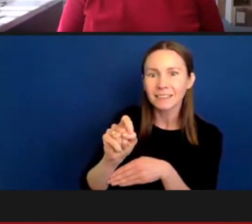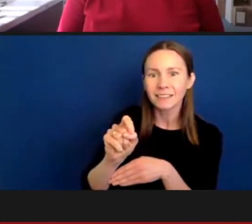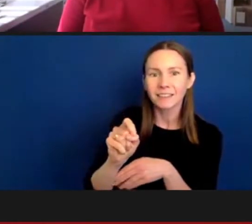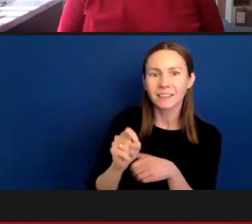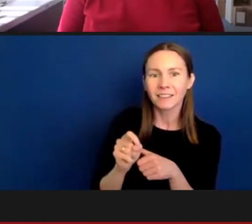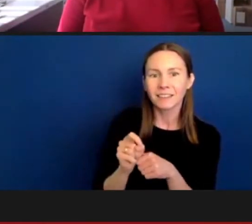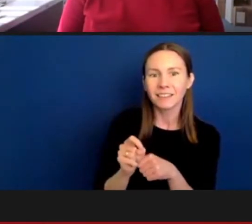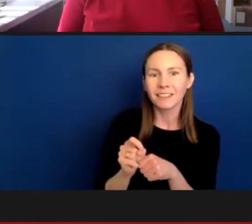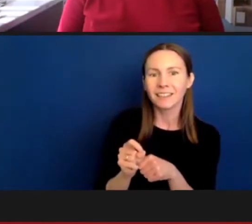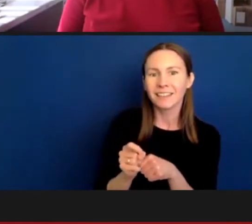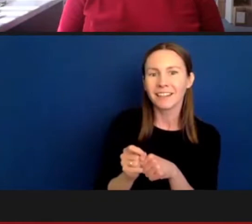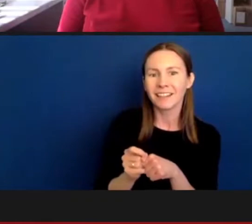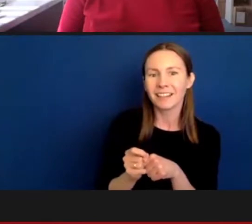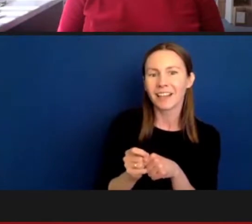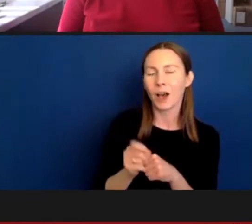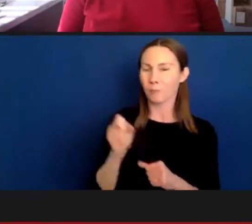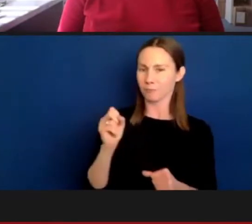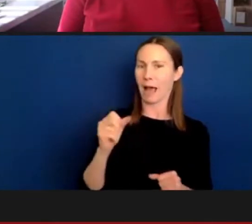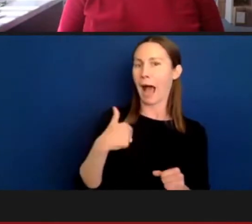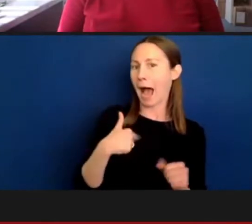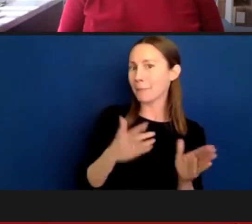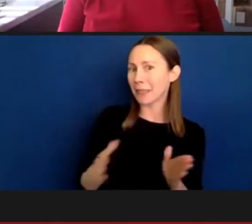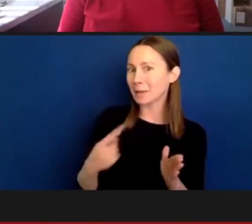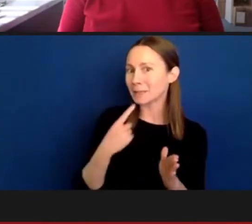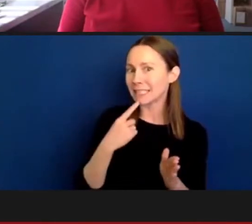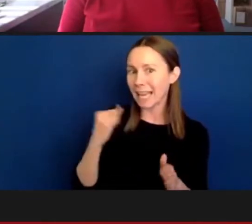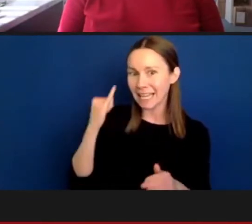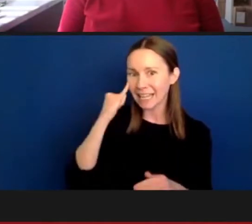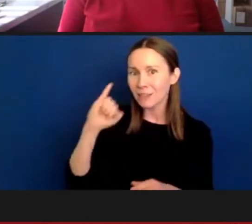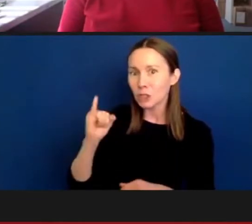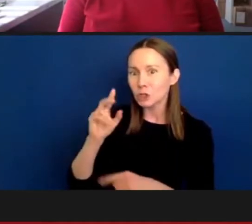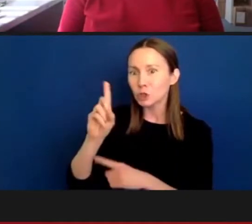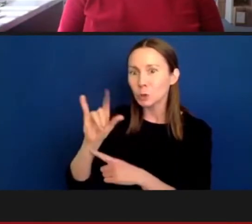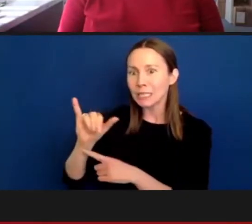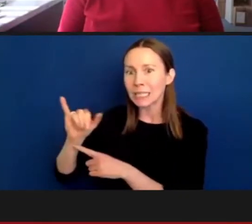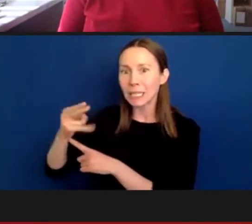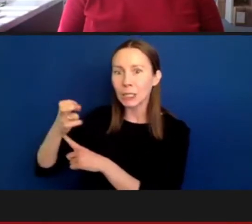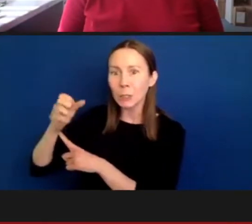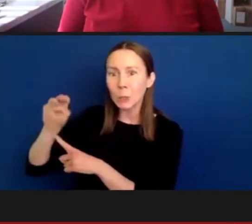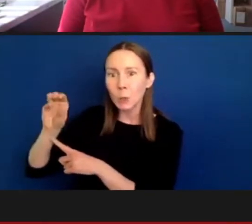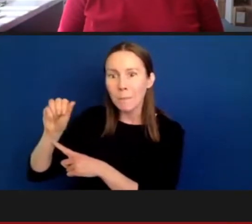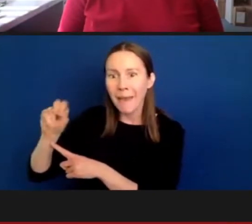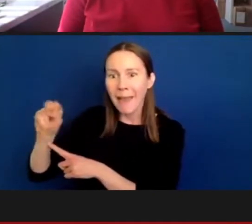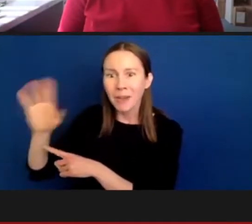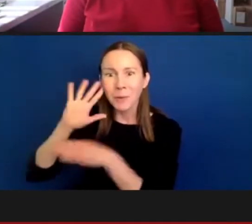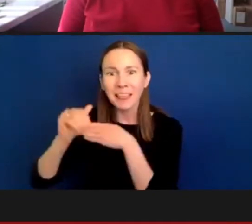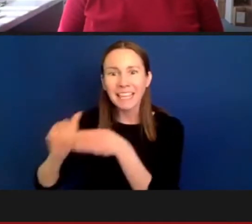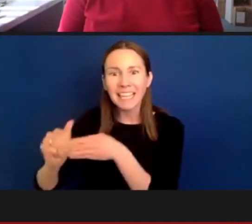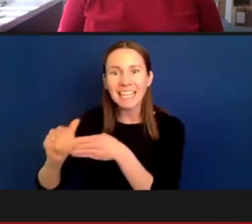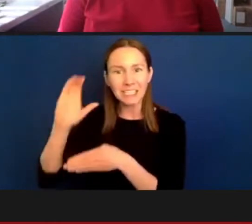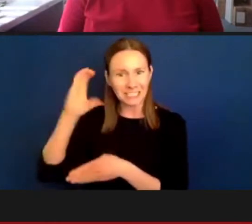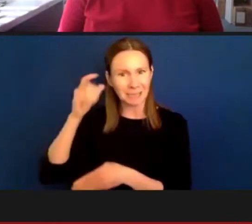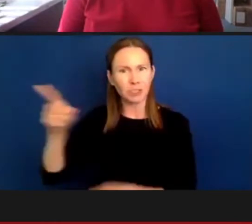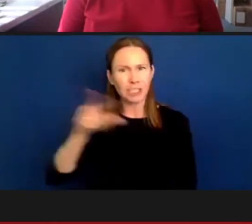I was just going to say, is Judy Heumann going to lead it? Because she seems to be the queen of the protest movement.